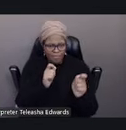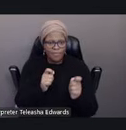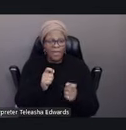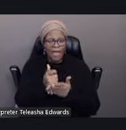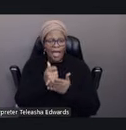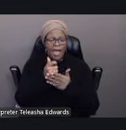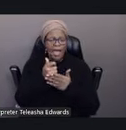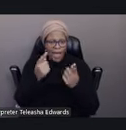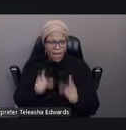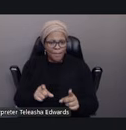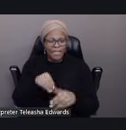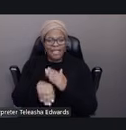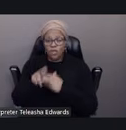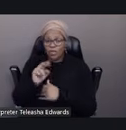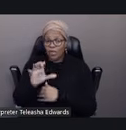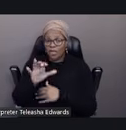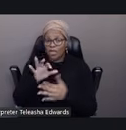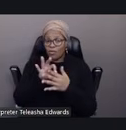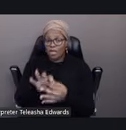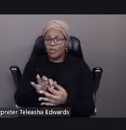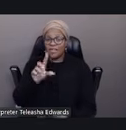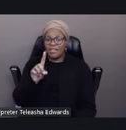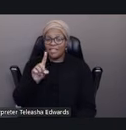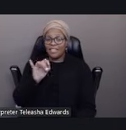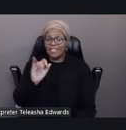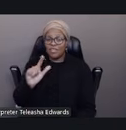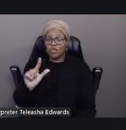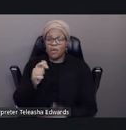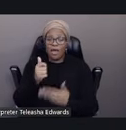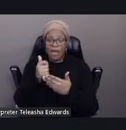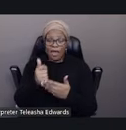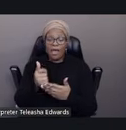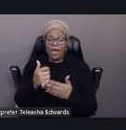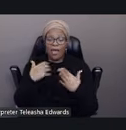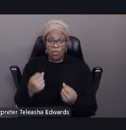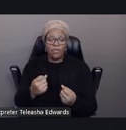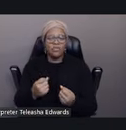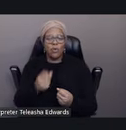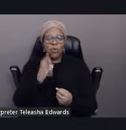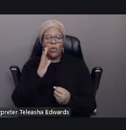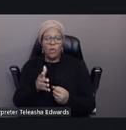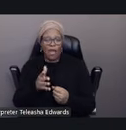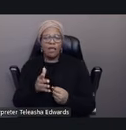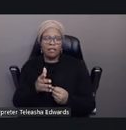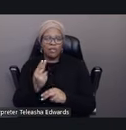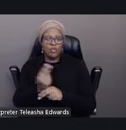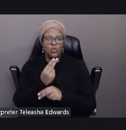and so we're really going to tap in year one to um advance that work. So great question. Thank you.